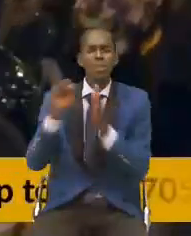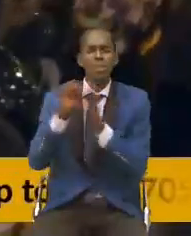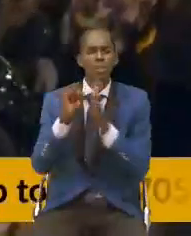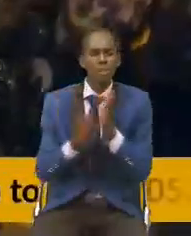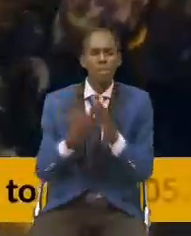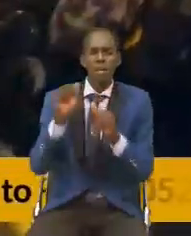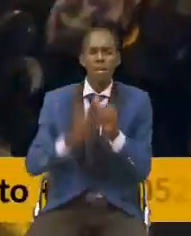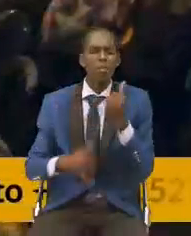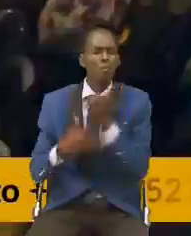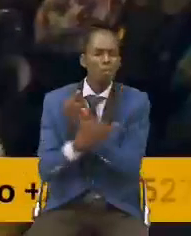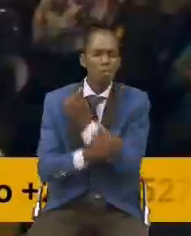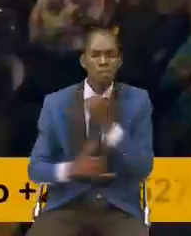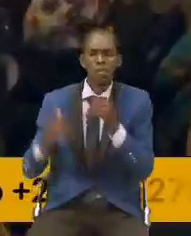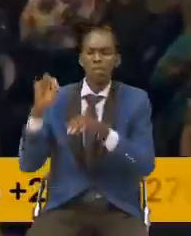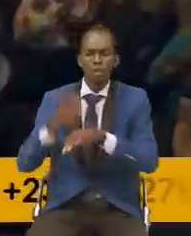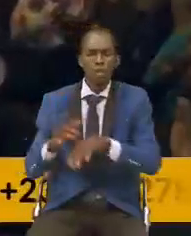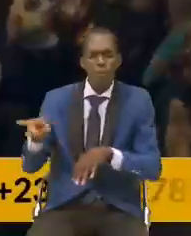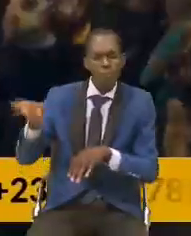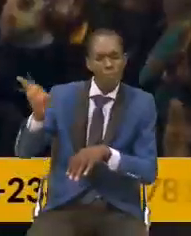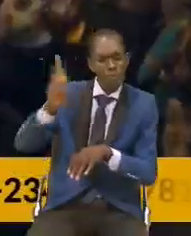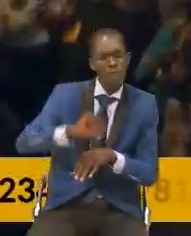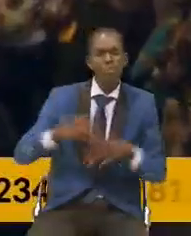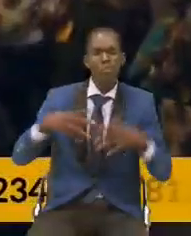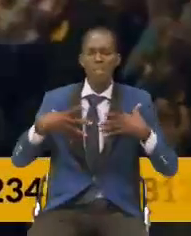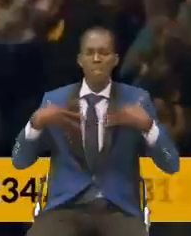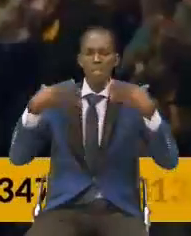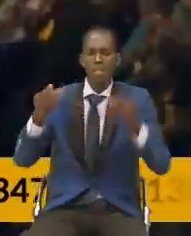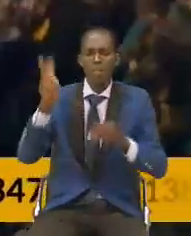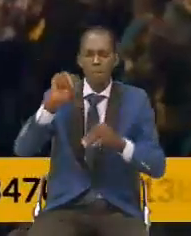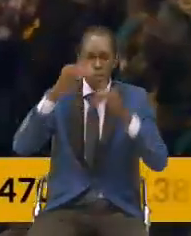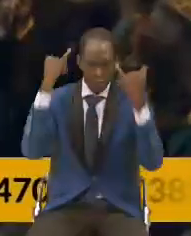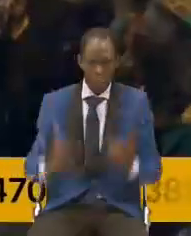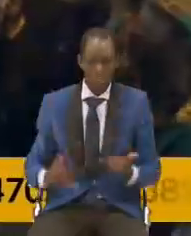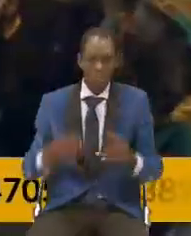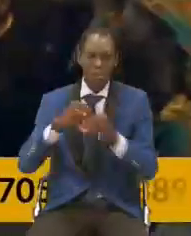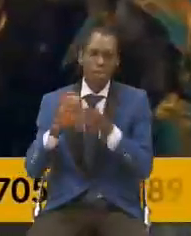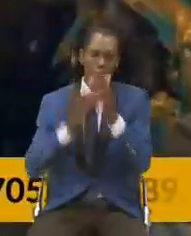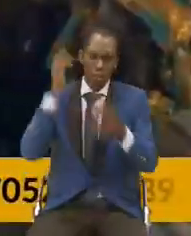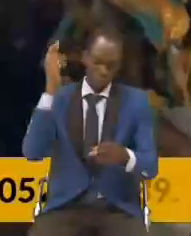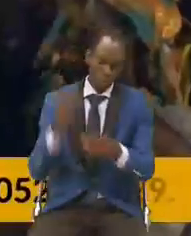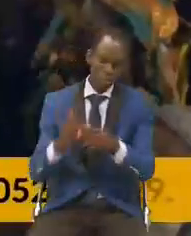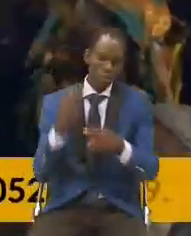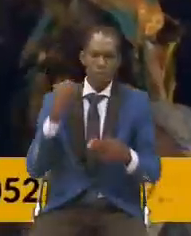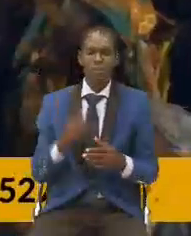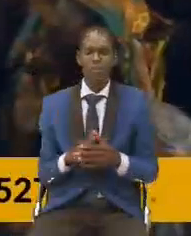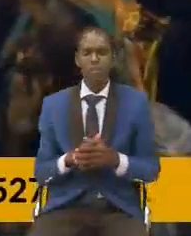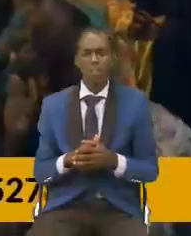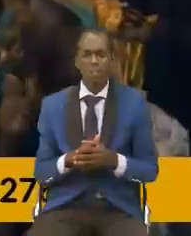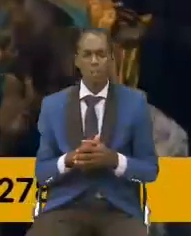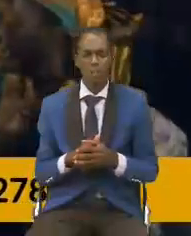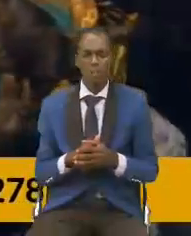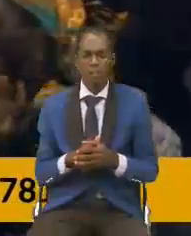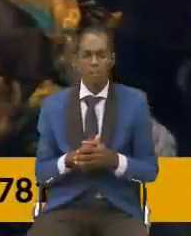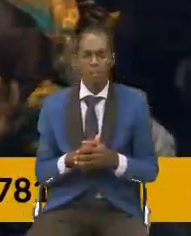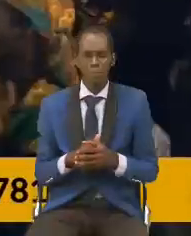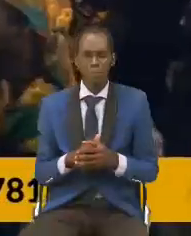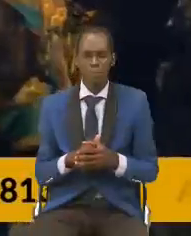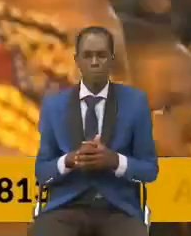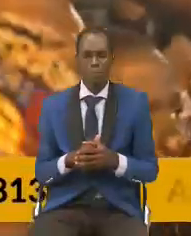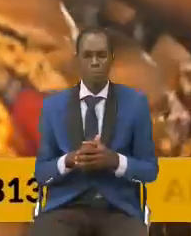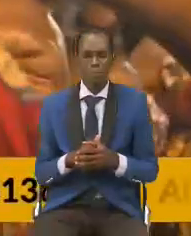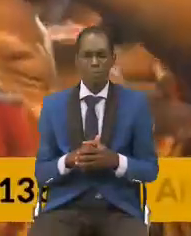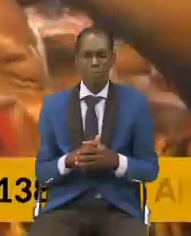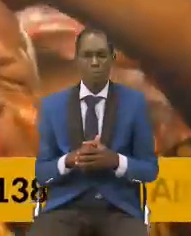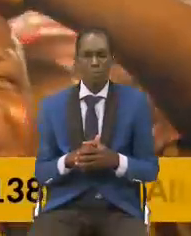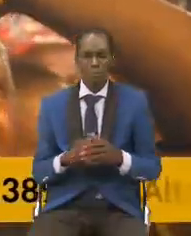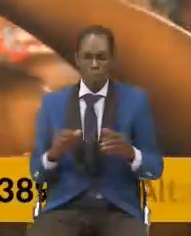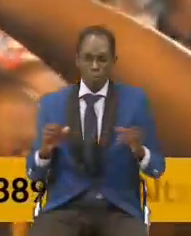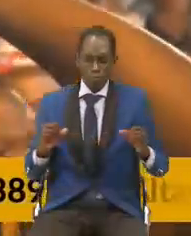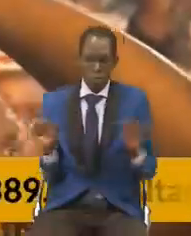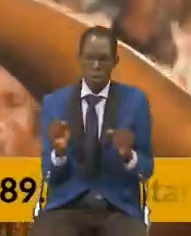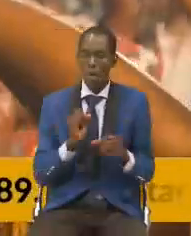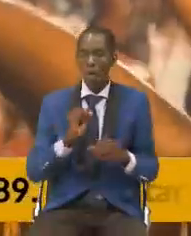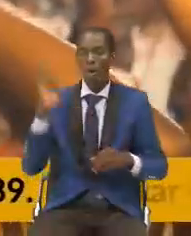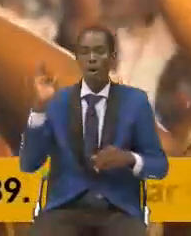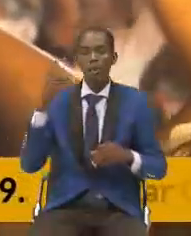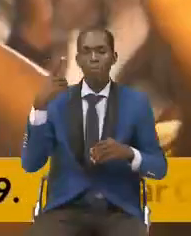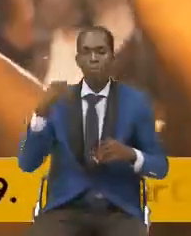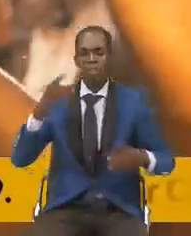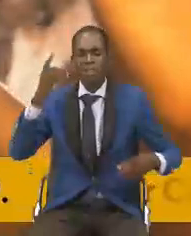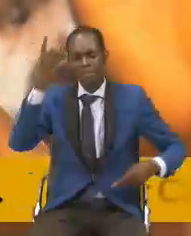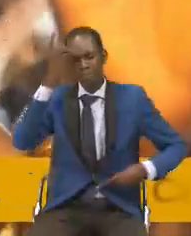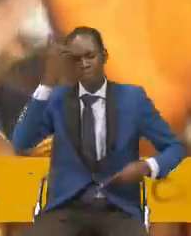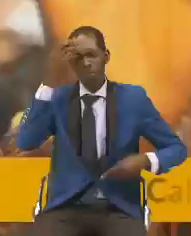online in every congregation every stage every nation touch them heal them now in jesus name